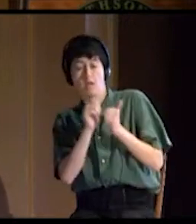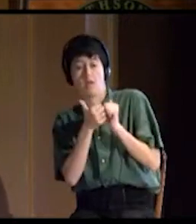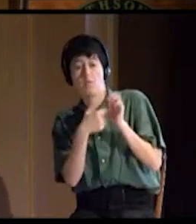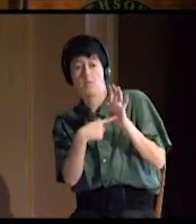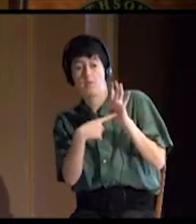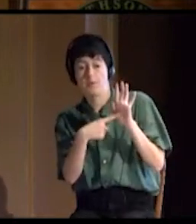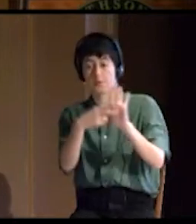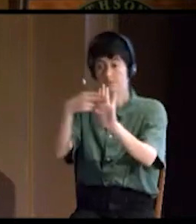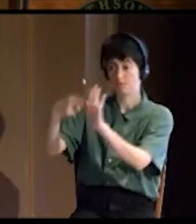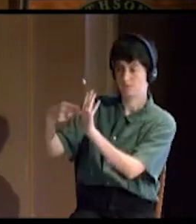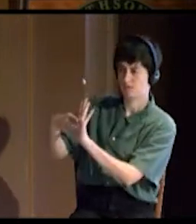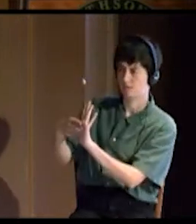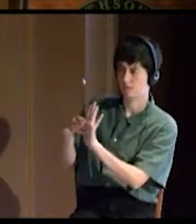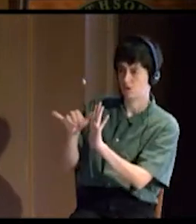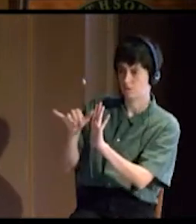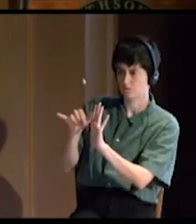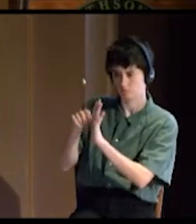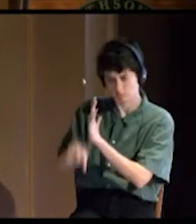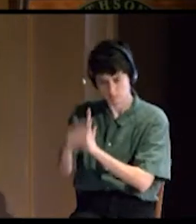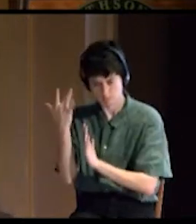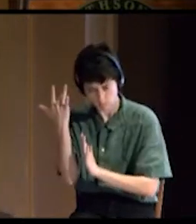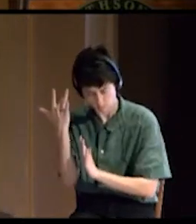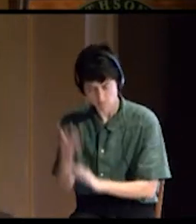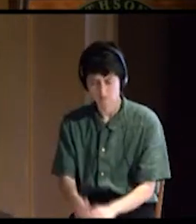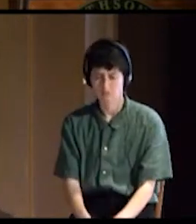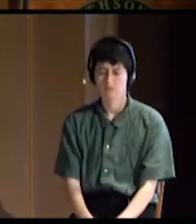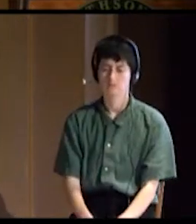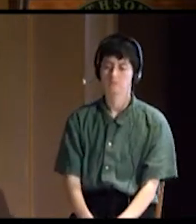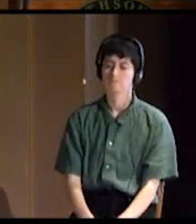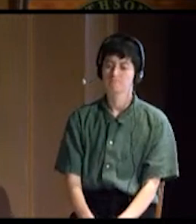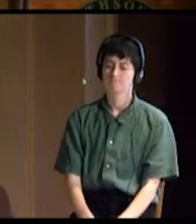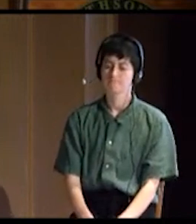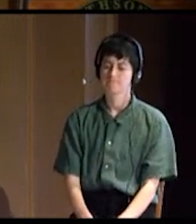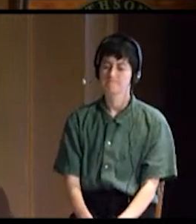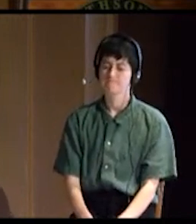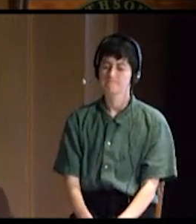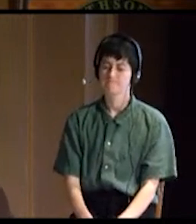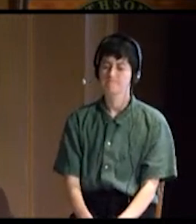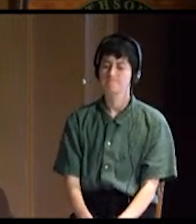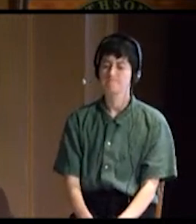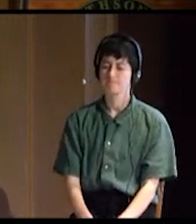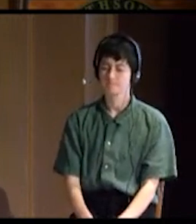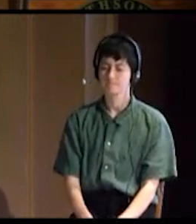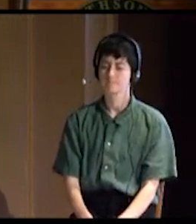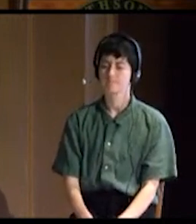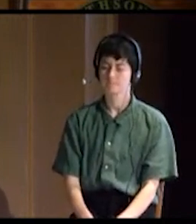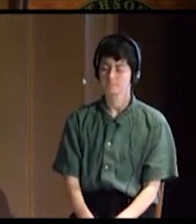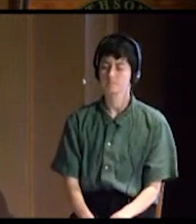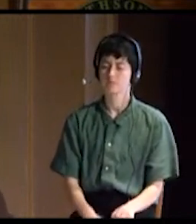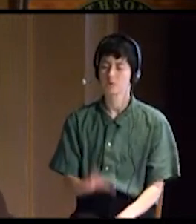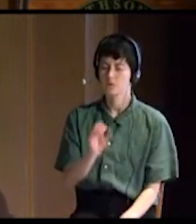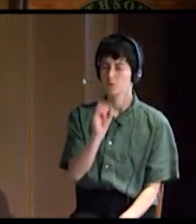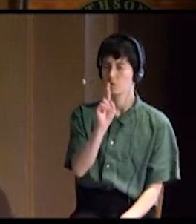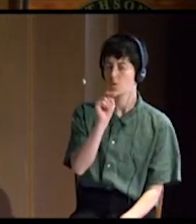were nearly evenly classified between corymbose, solitary and the tropical racemose parents. But what features were important?